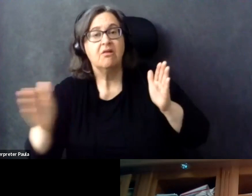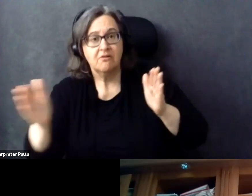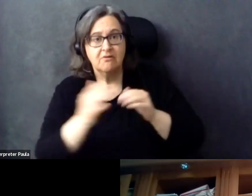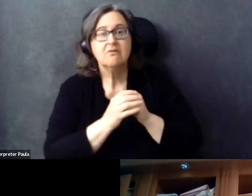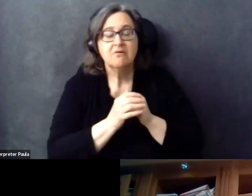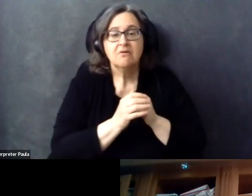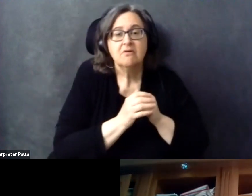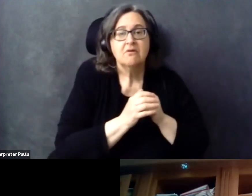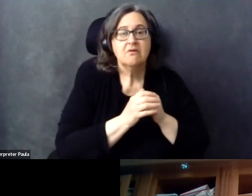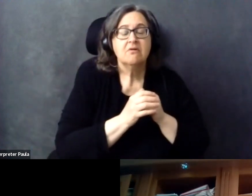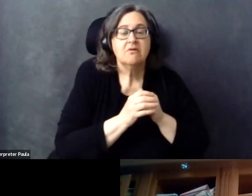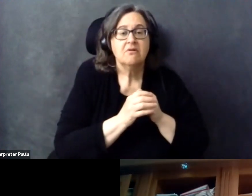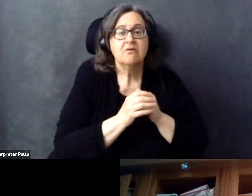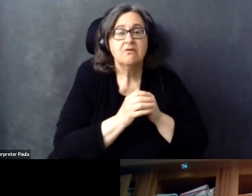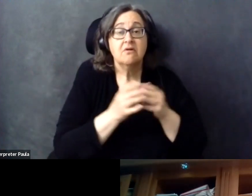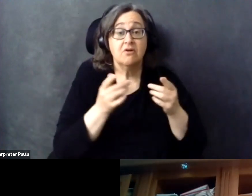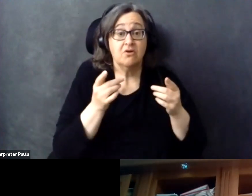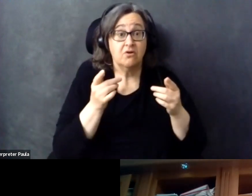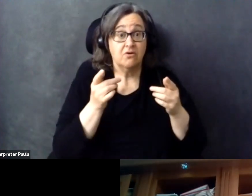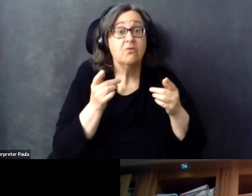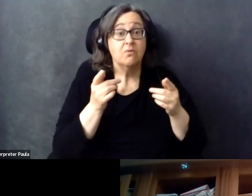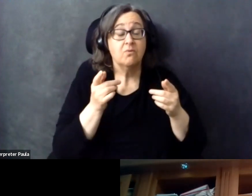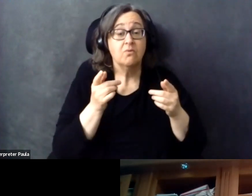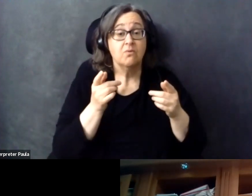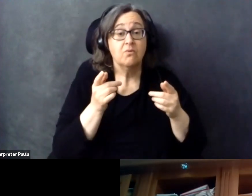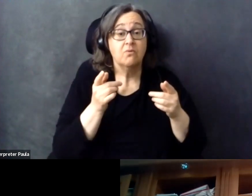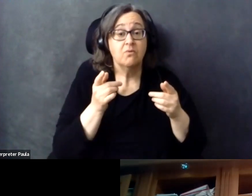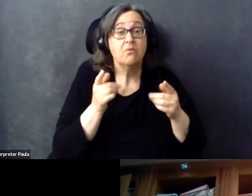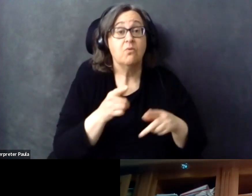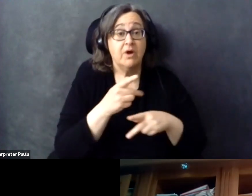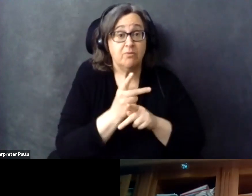to the delivery to the consumer